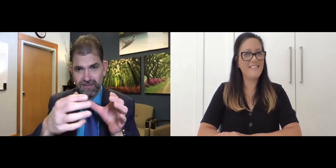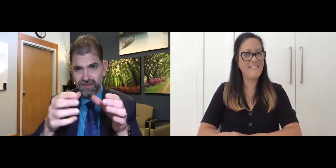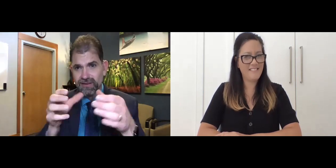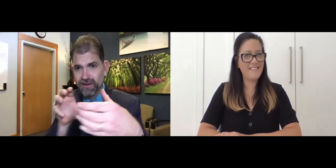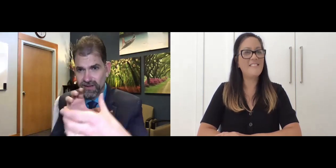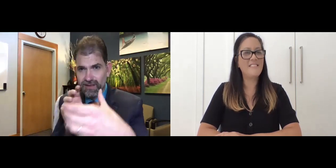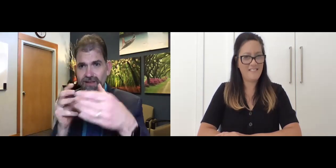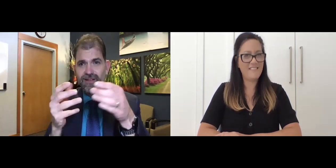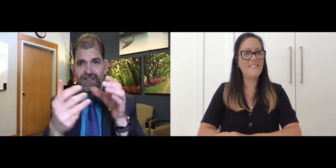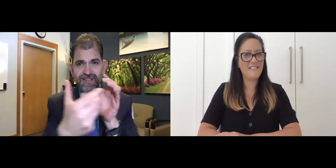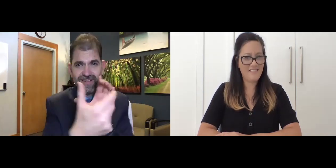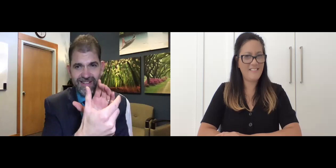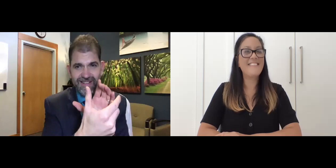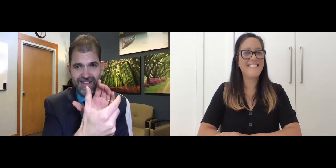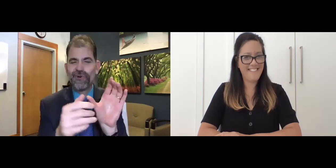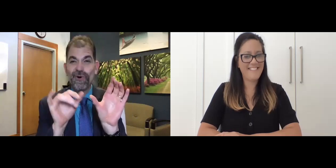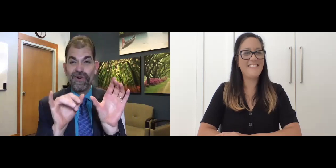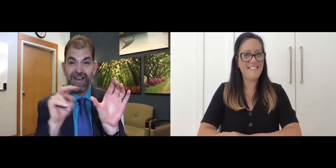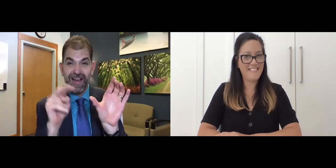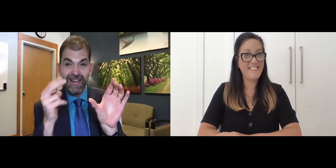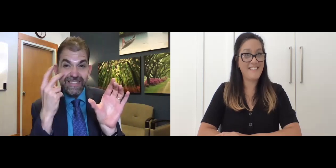a 3D MRI.